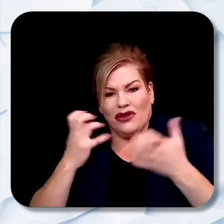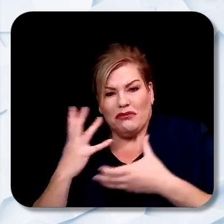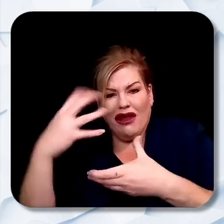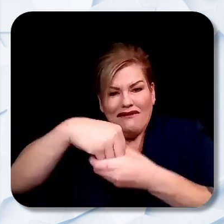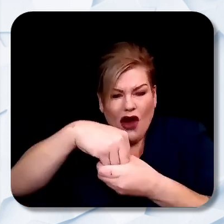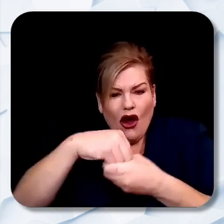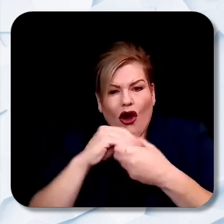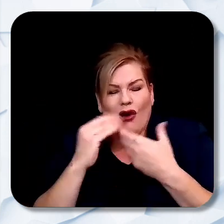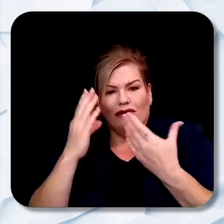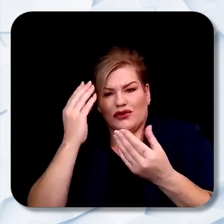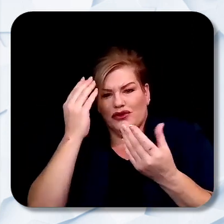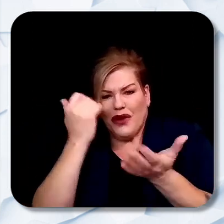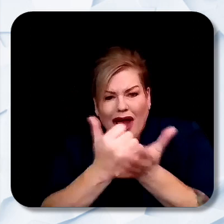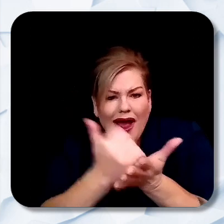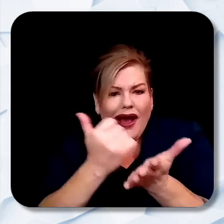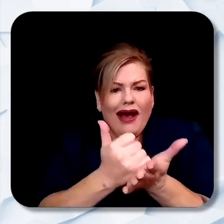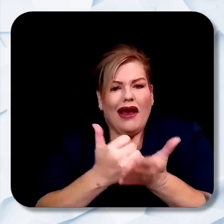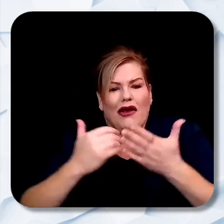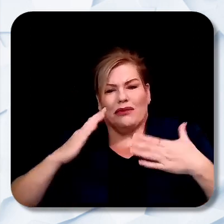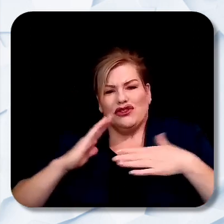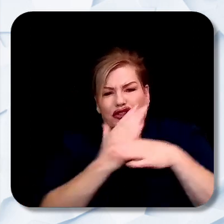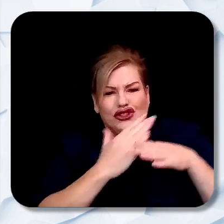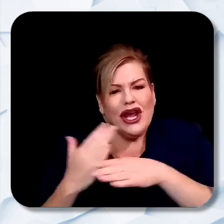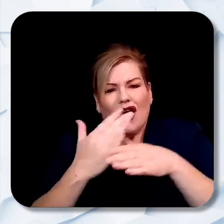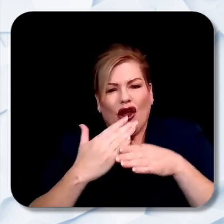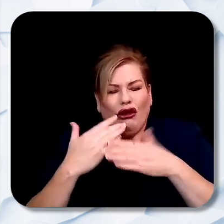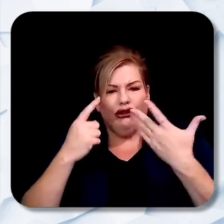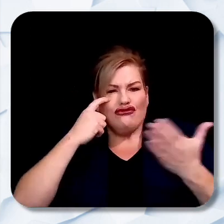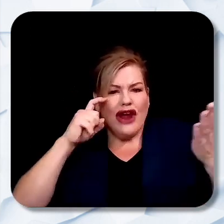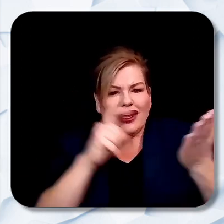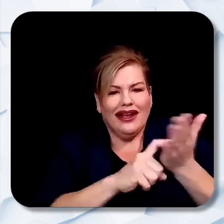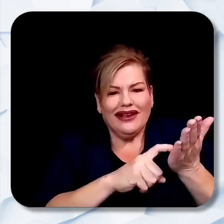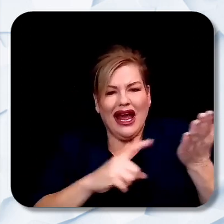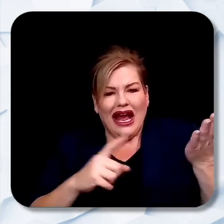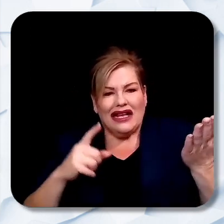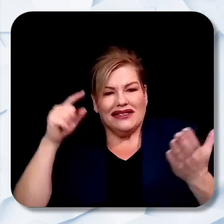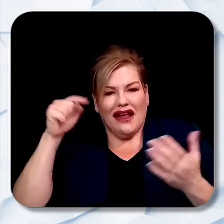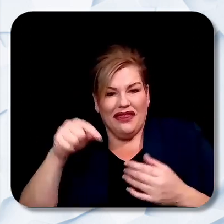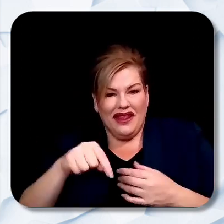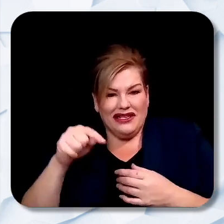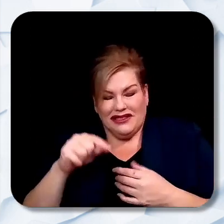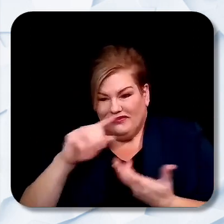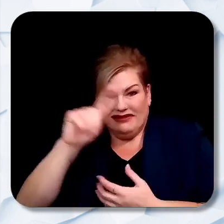or something that they recognized as a former suitable, in fact, case of perception. So,